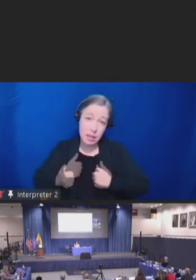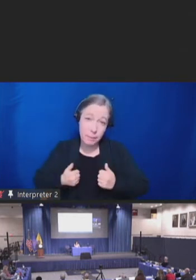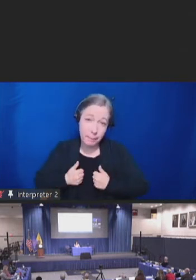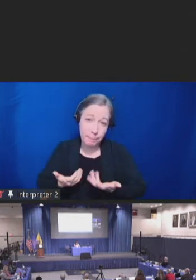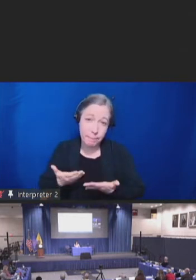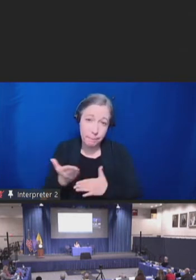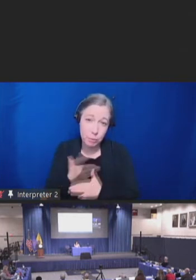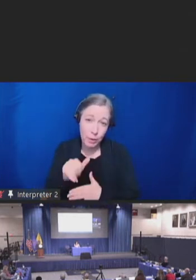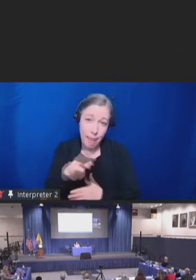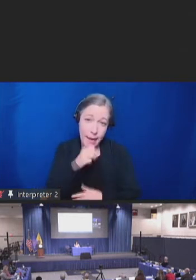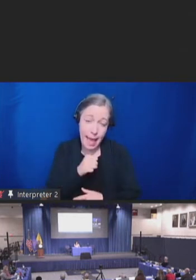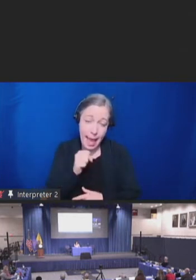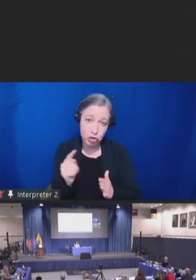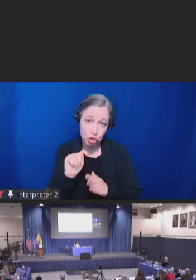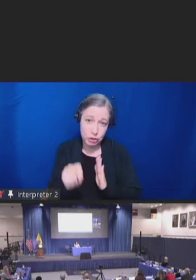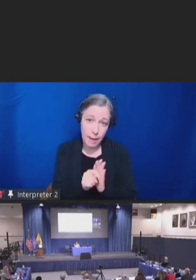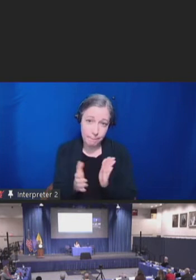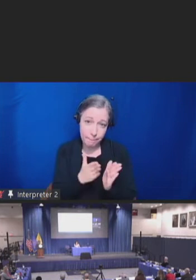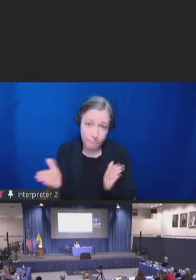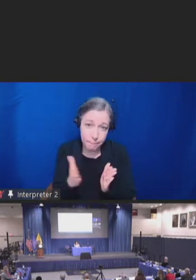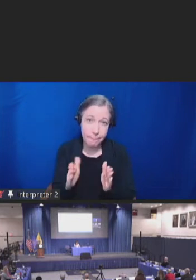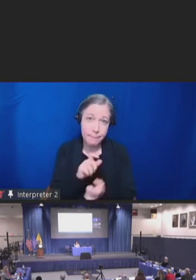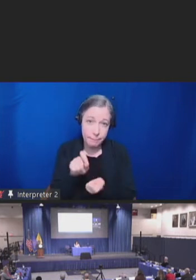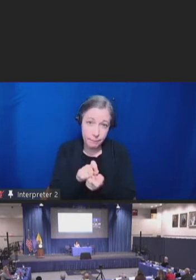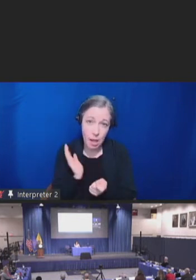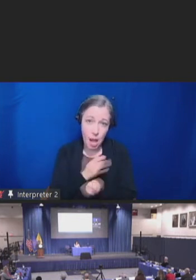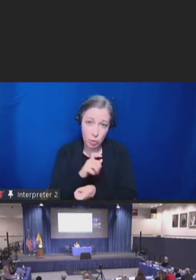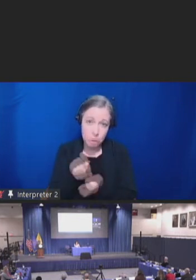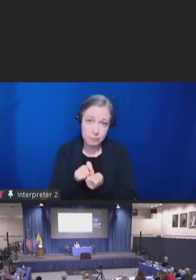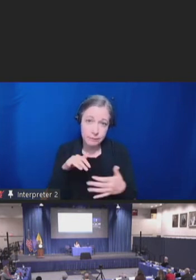least as defined by our particular study definition.